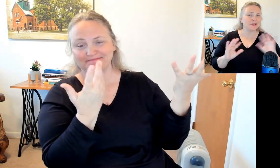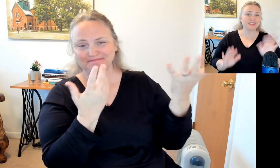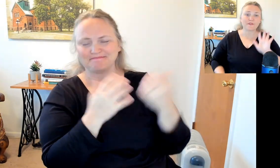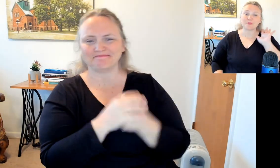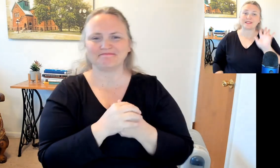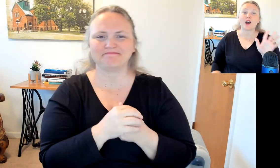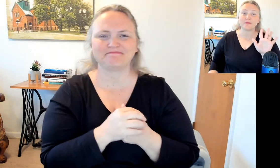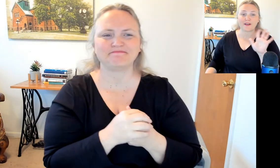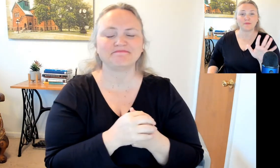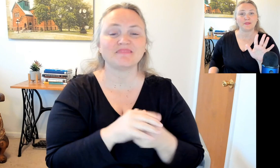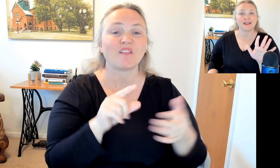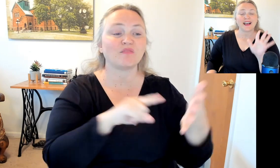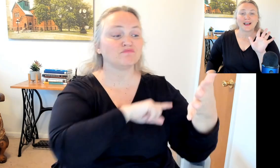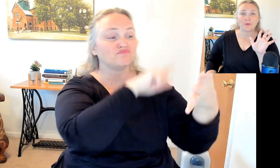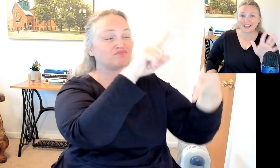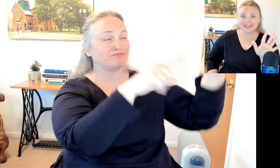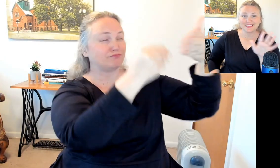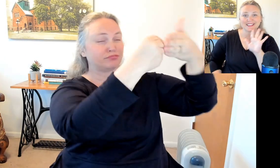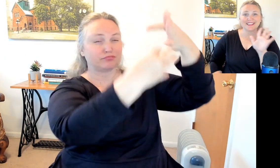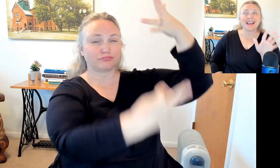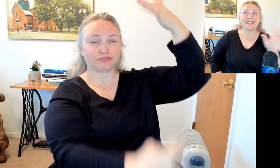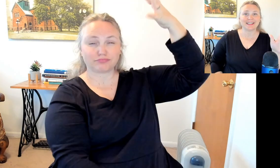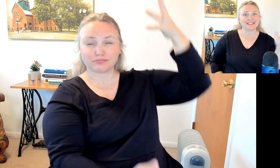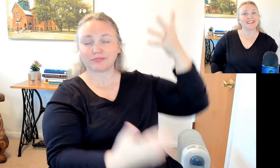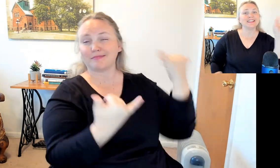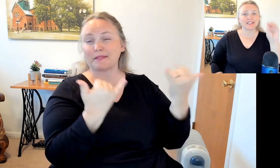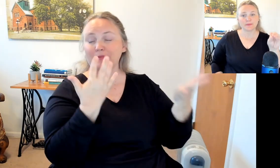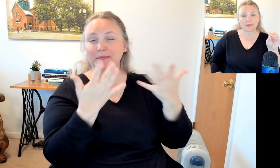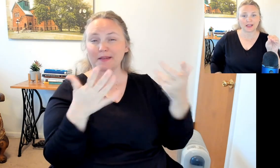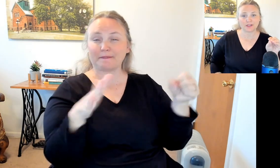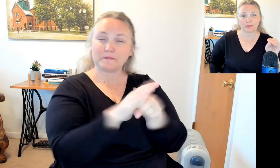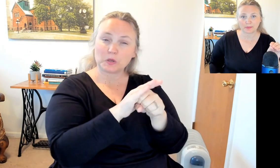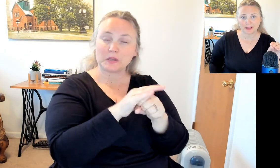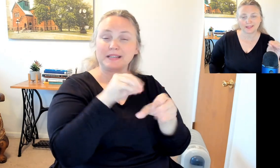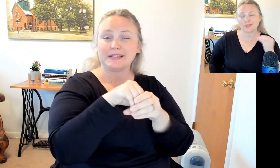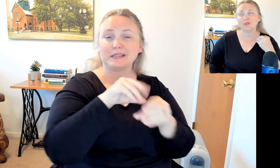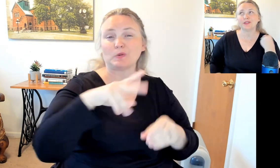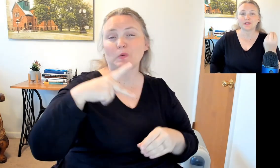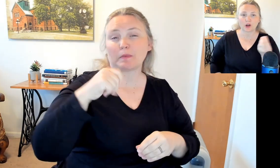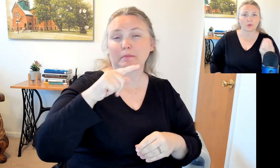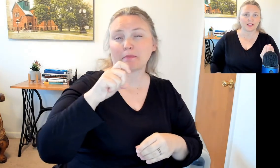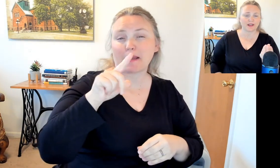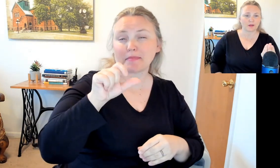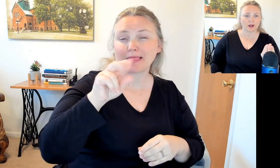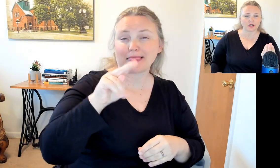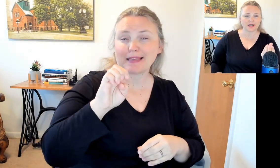We just covered my top five ways to get ideas into the publication pipeline so you can start working on a project.